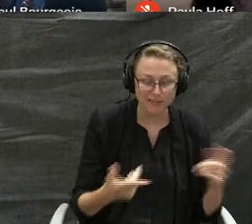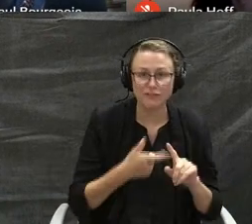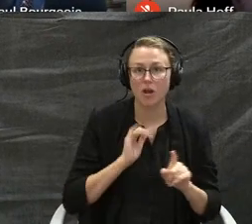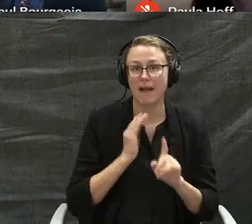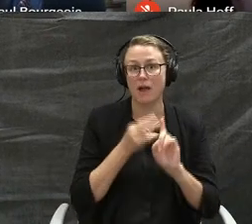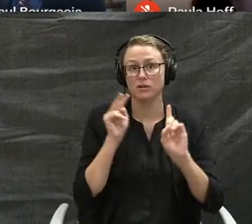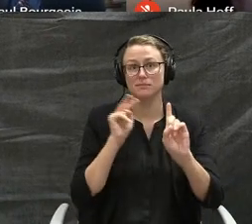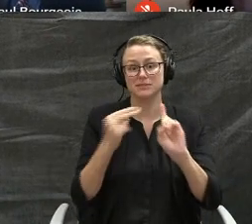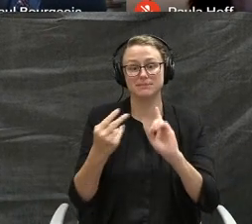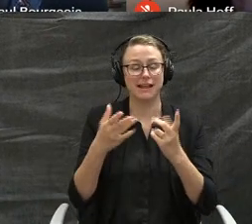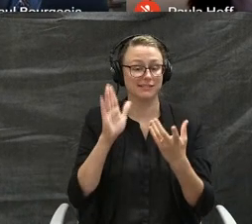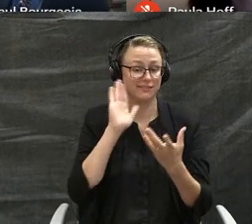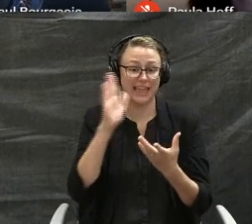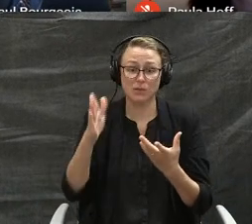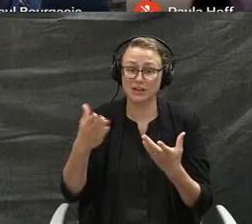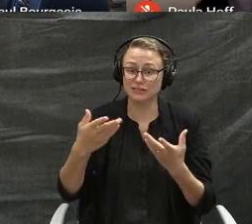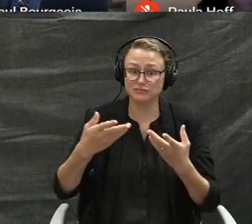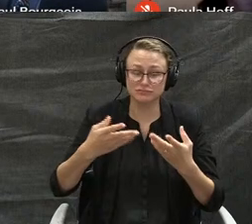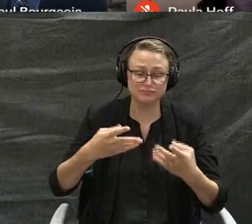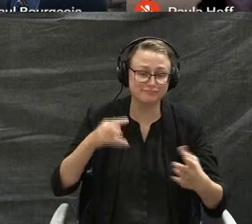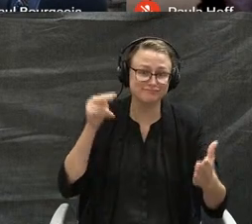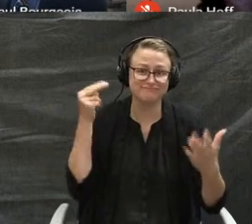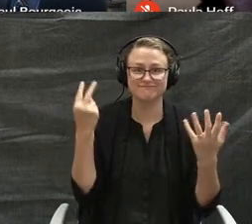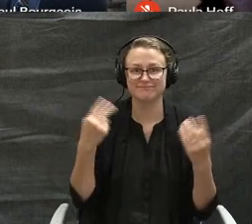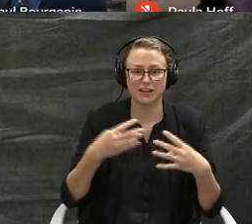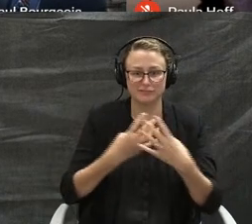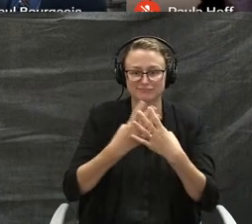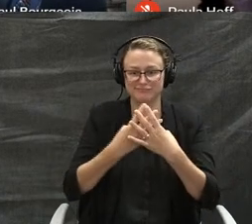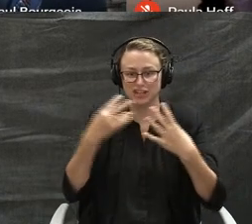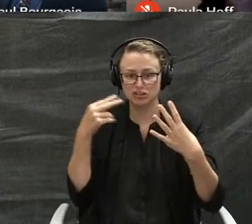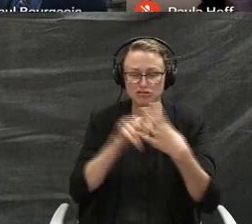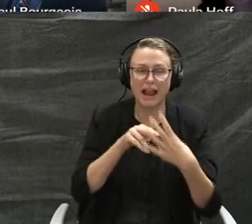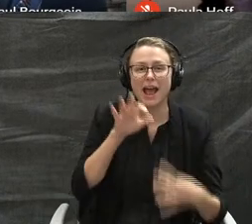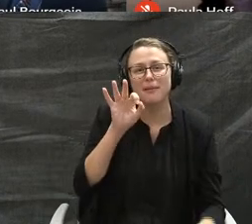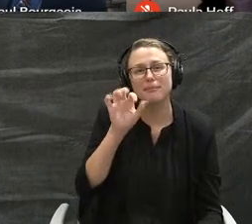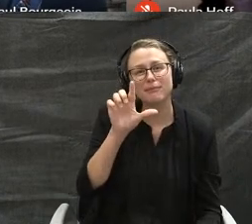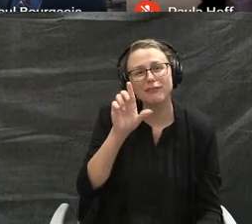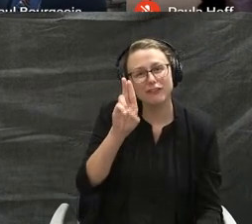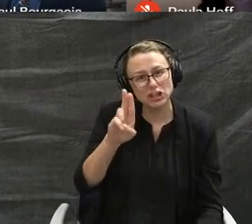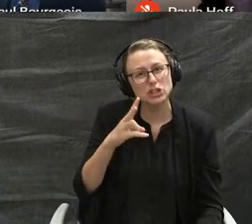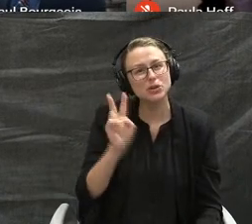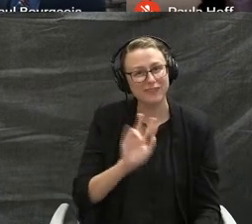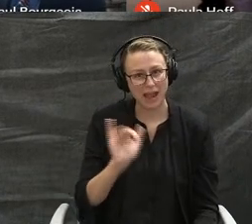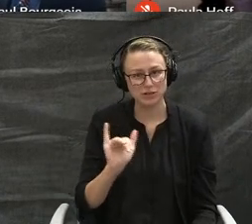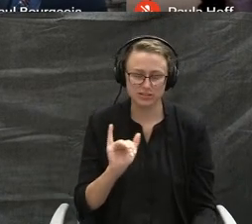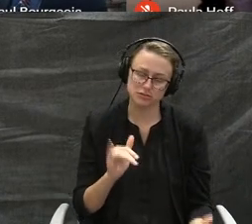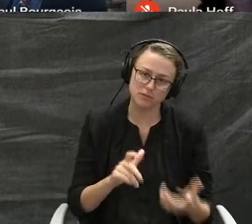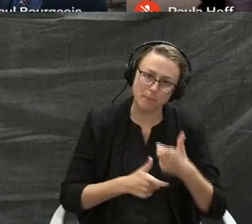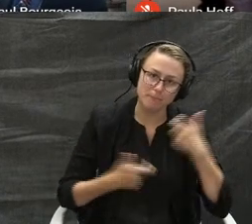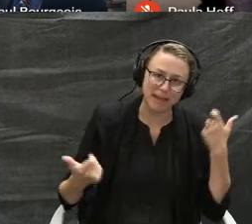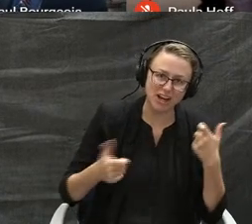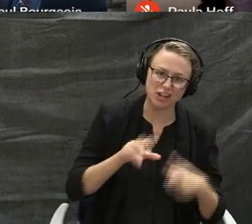standpoint of they will also trap flu viruses and flu. Viruses are 6 to 7 times the size of the COVID-19 virus.